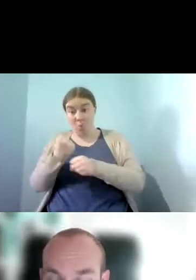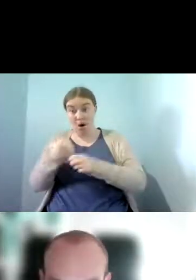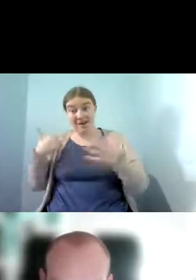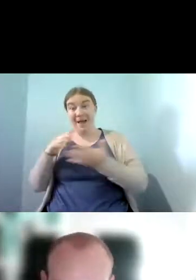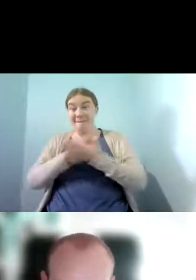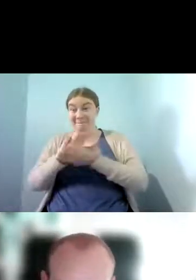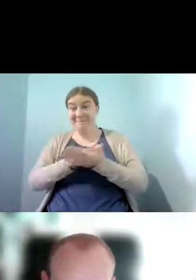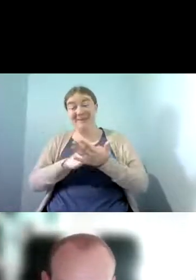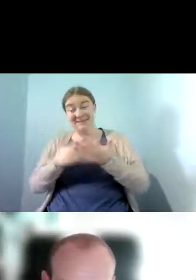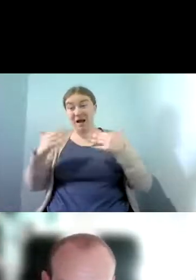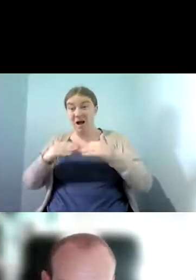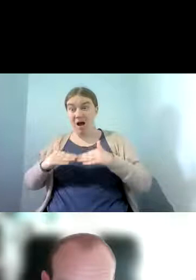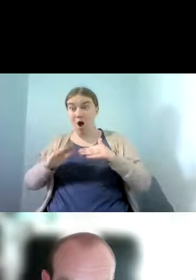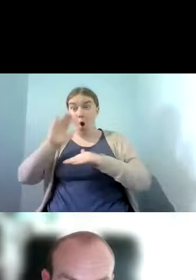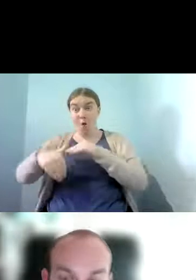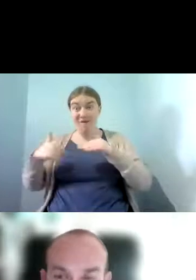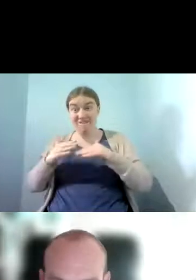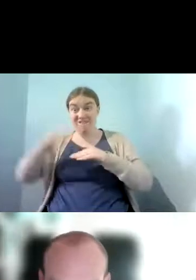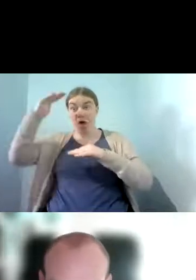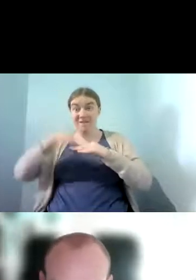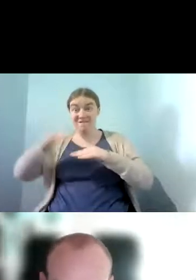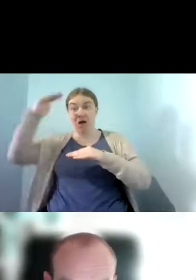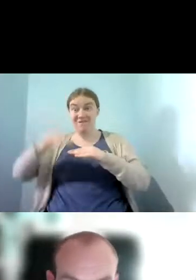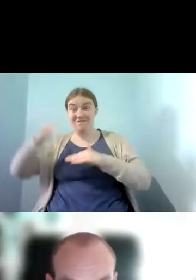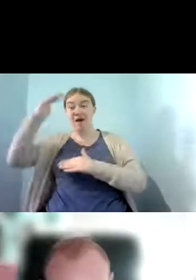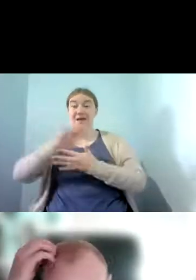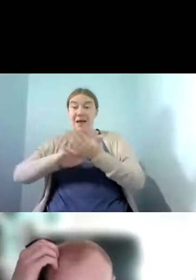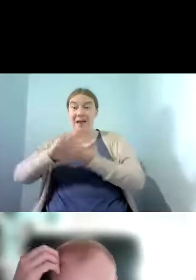our flood level and at times the works area was over three meters underwater